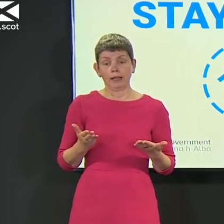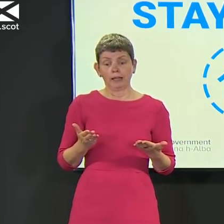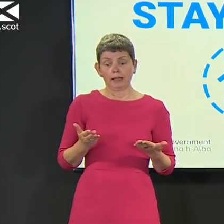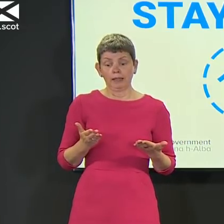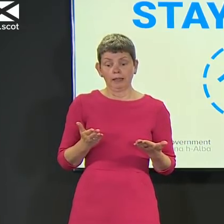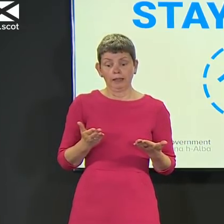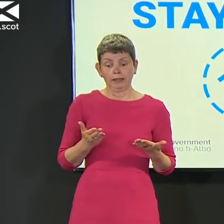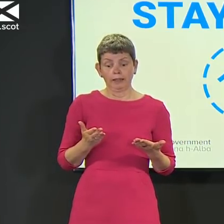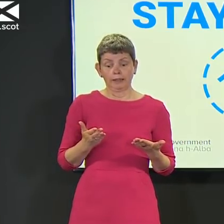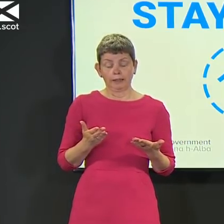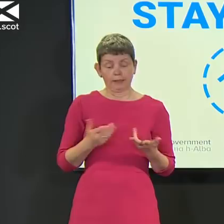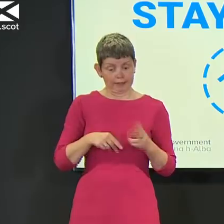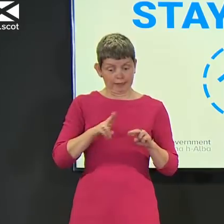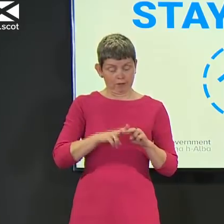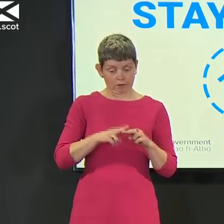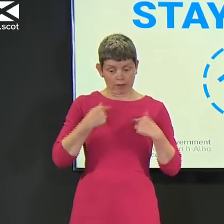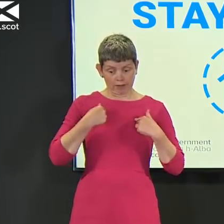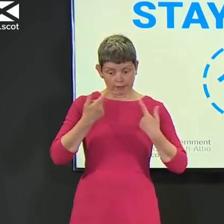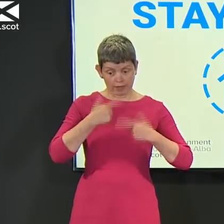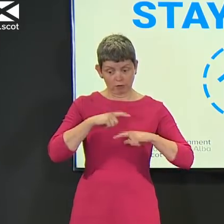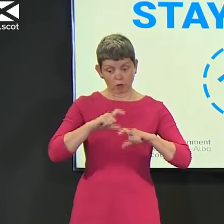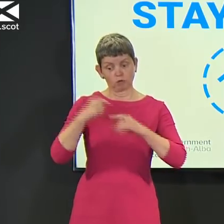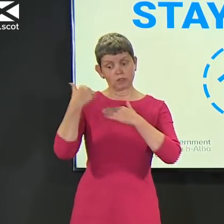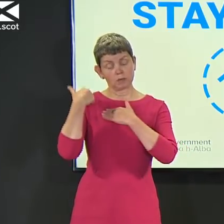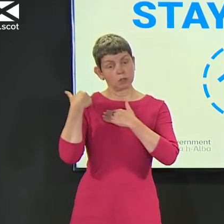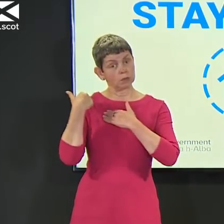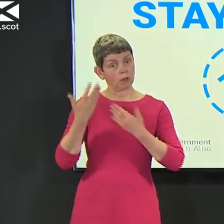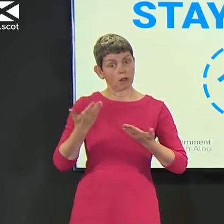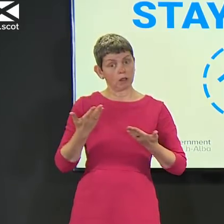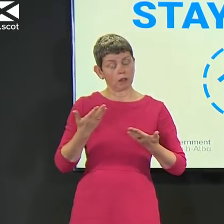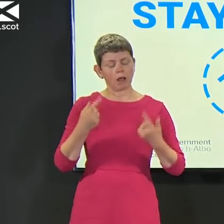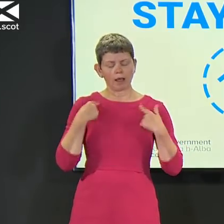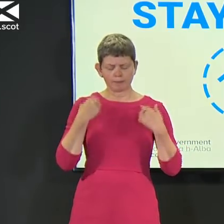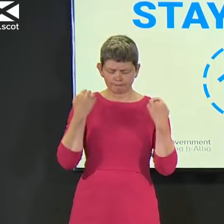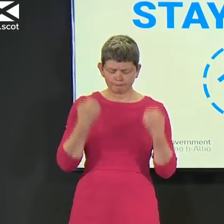I'm responsible for these decisions i will be absolutely determined to make sure there's full